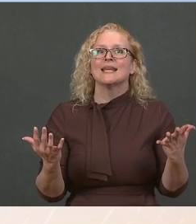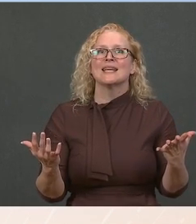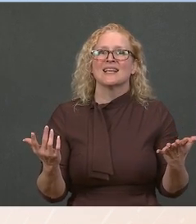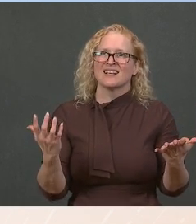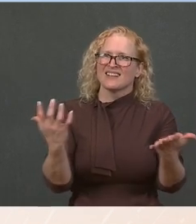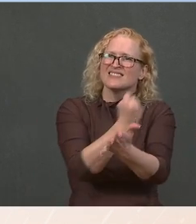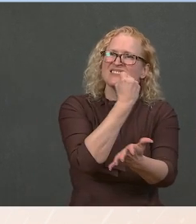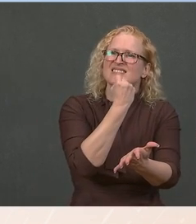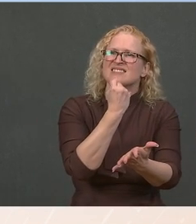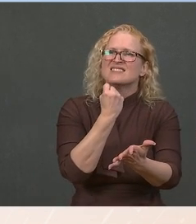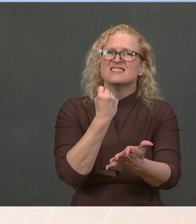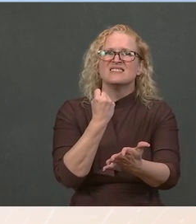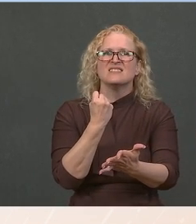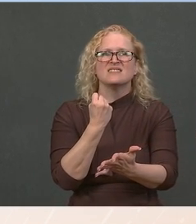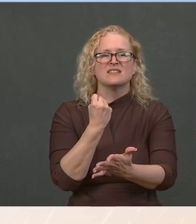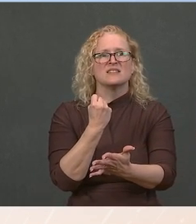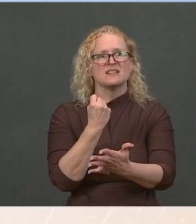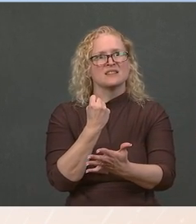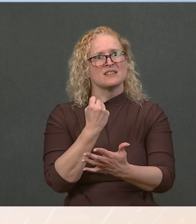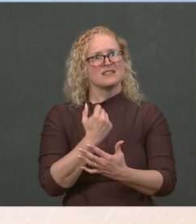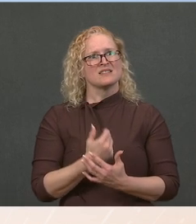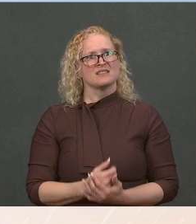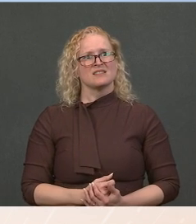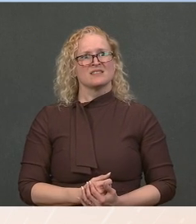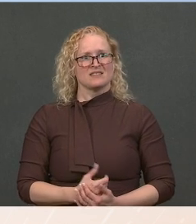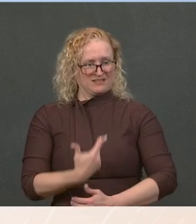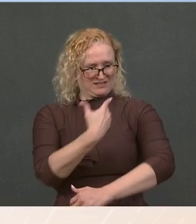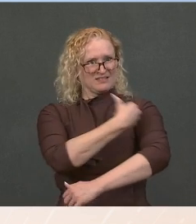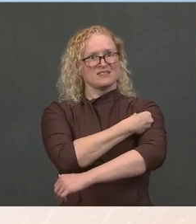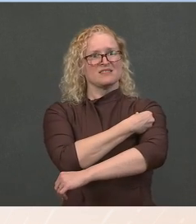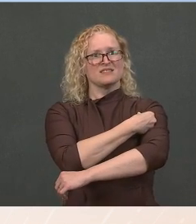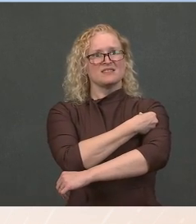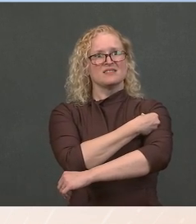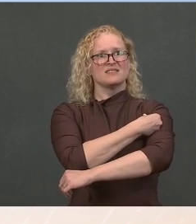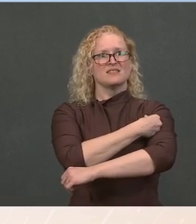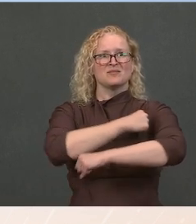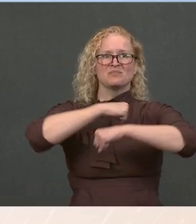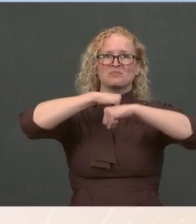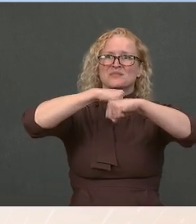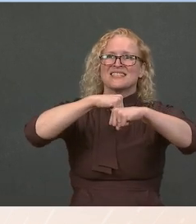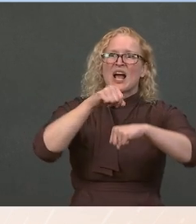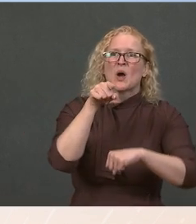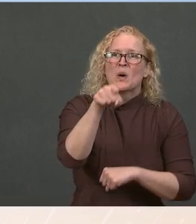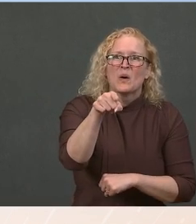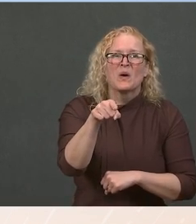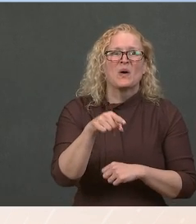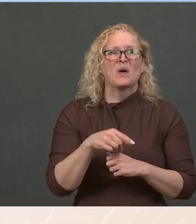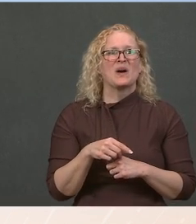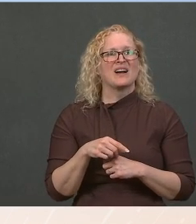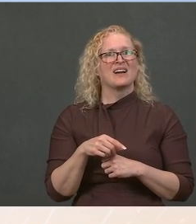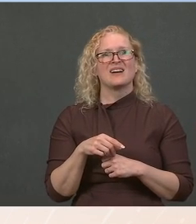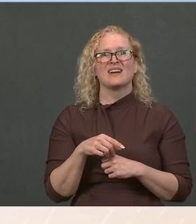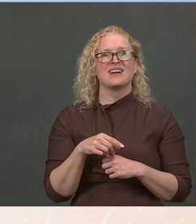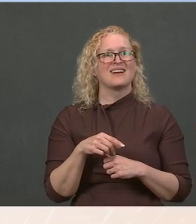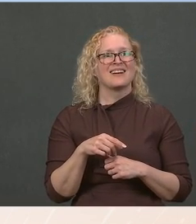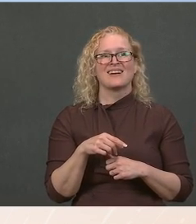It will -- you know, it will -- you know, it will protect you. It will get you in a place where you feel comfortable to get back to work.